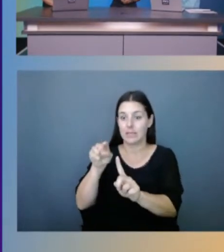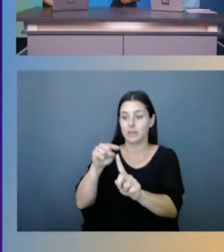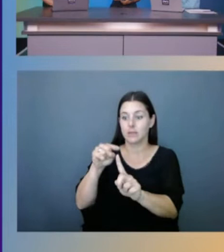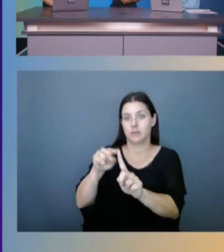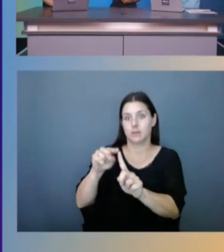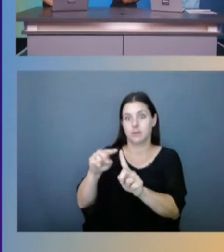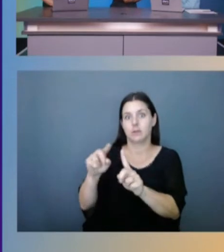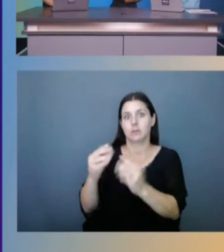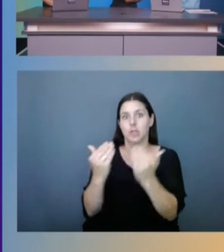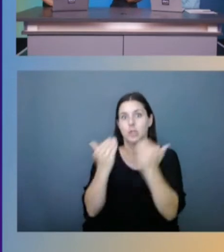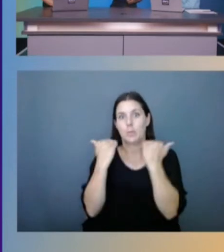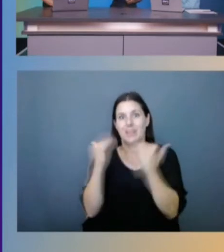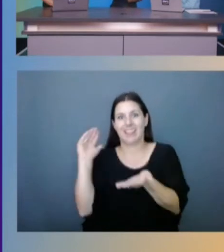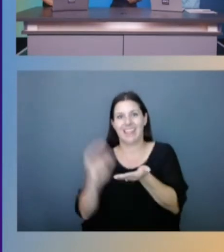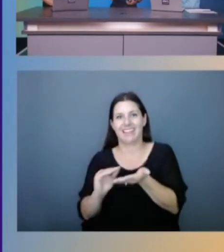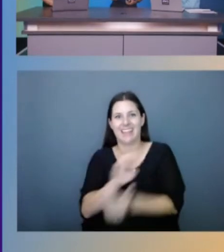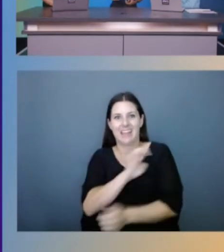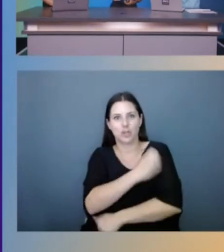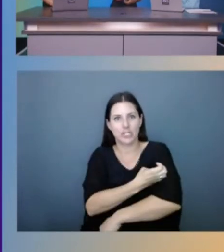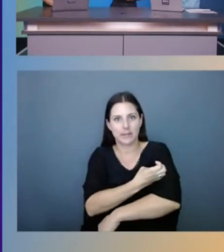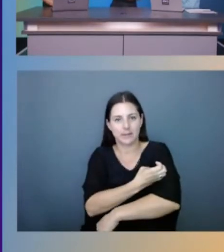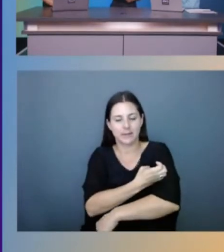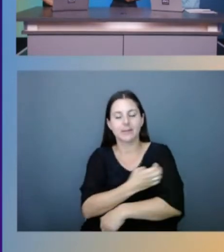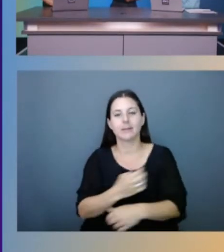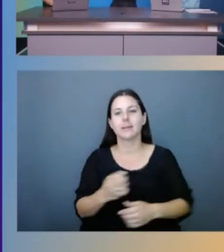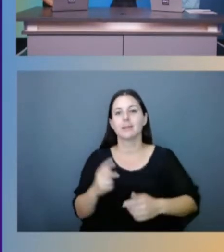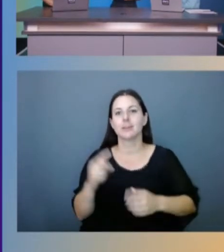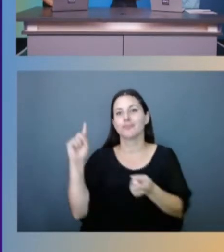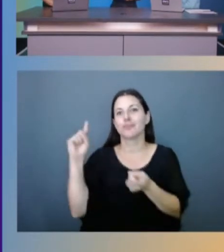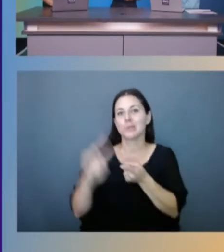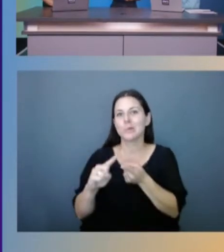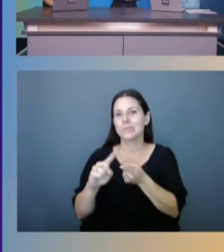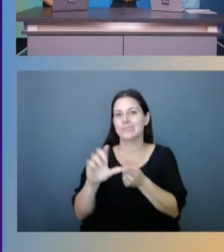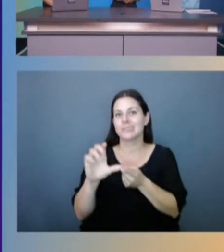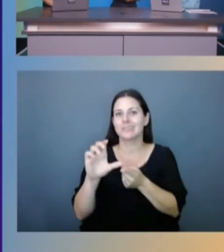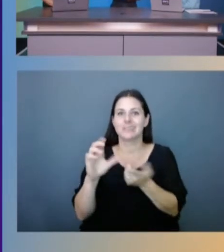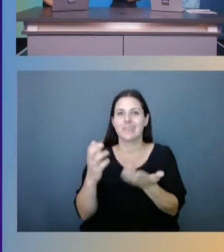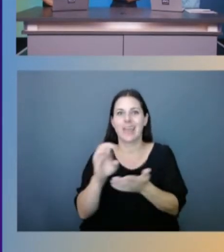Graviton3 itself, reduce your energy consumption by 60%.